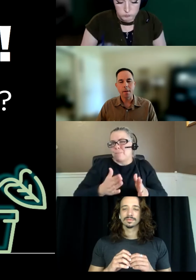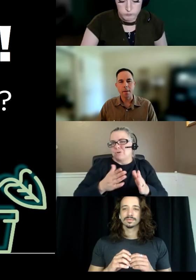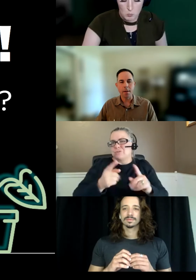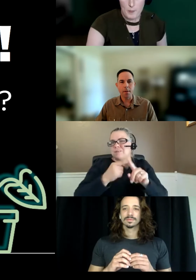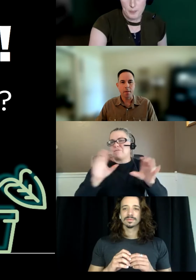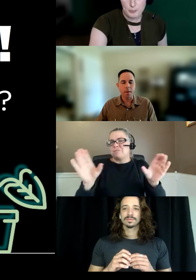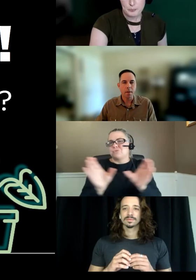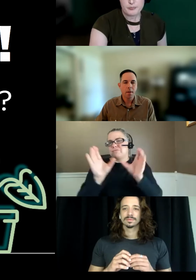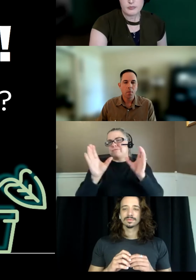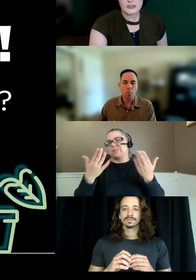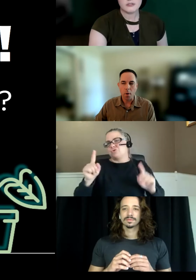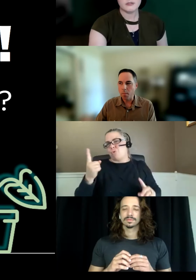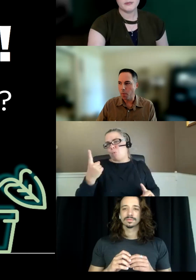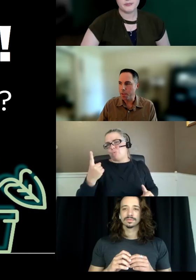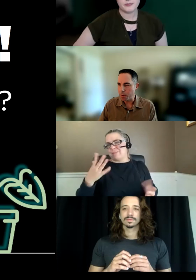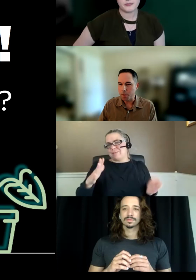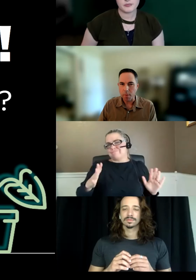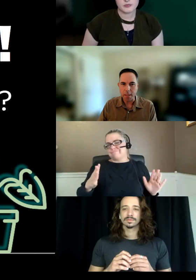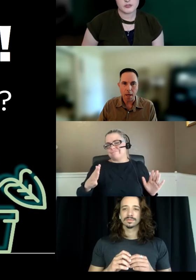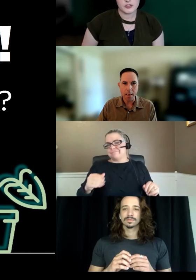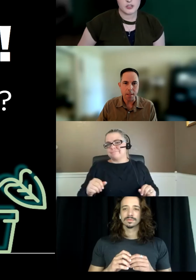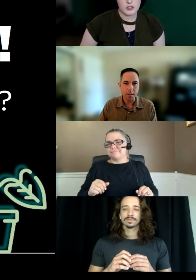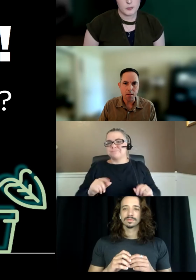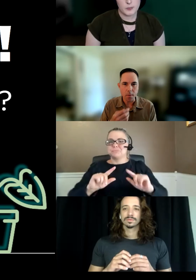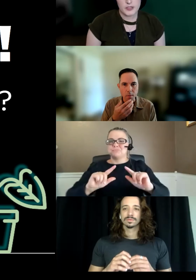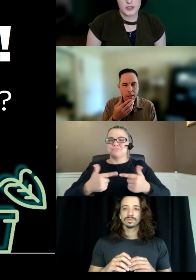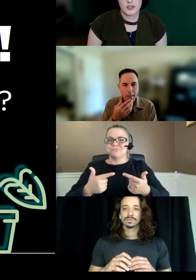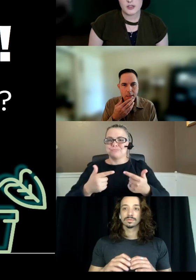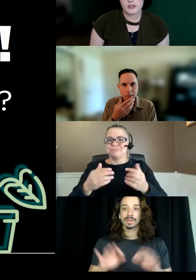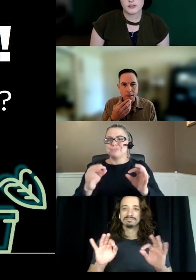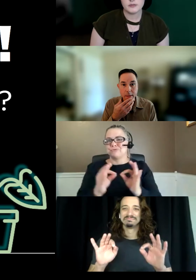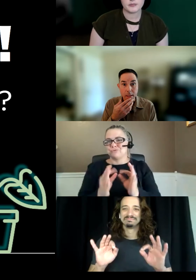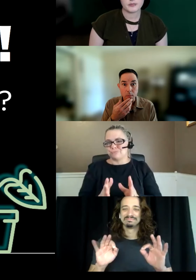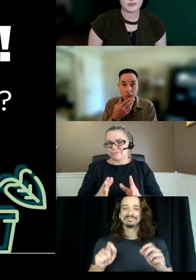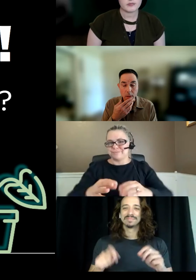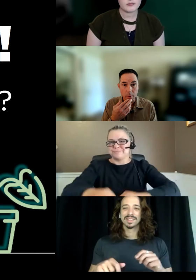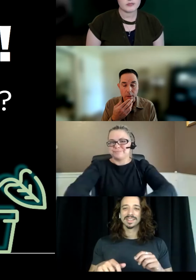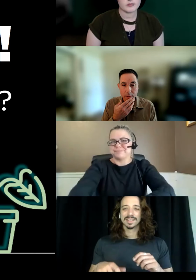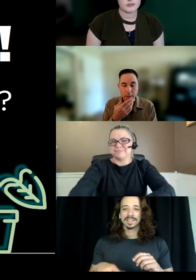fine, and I think that one of the points that you just made ties into this next one a little bit.